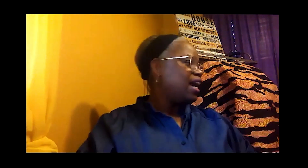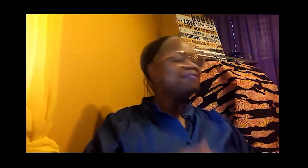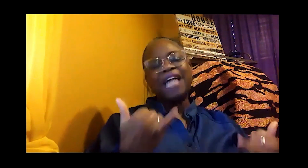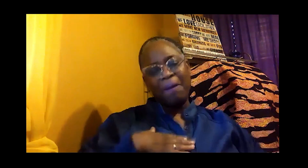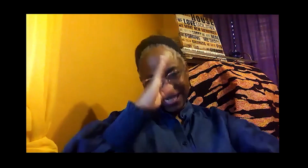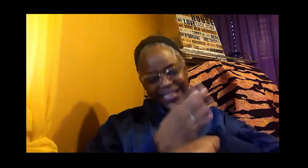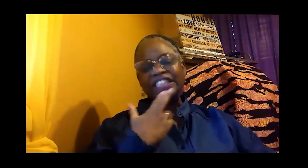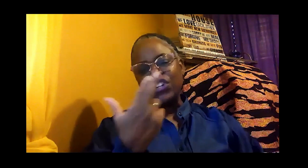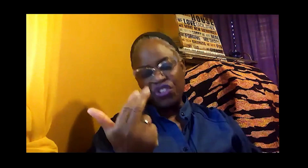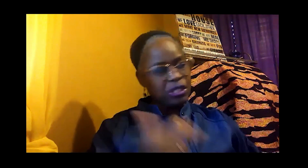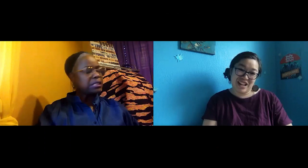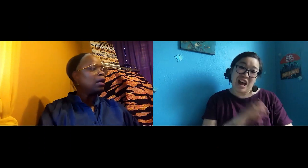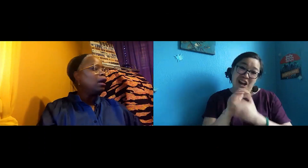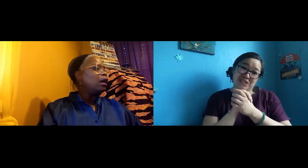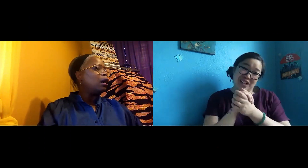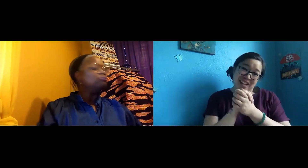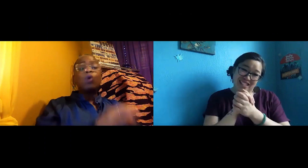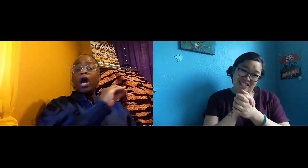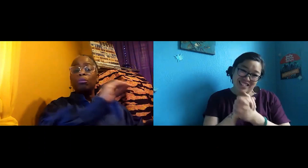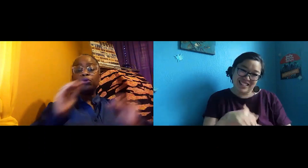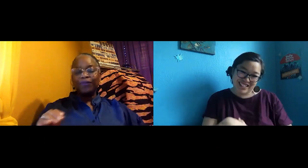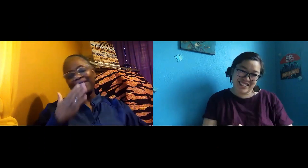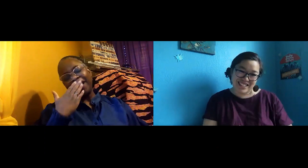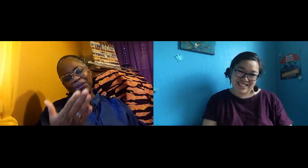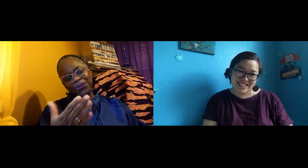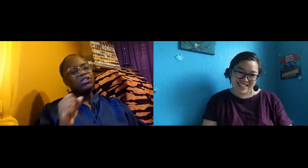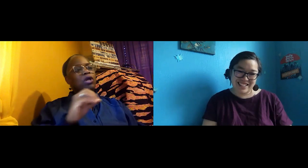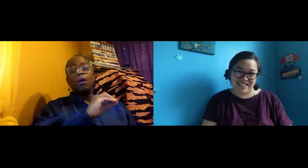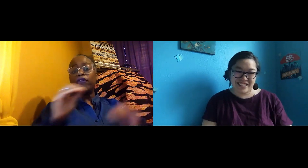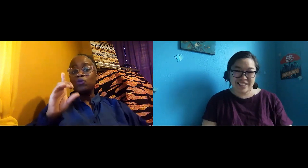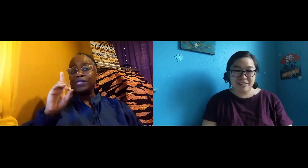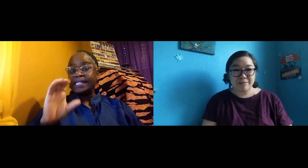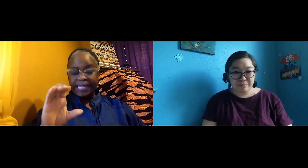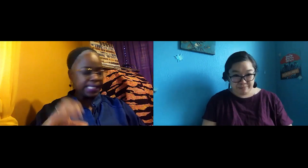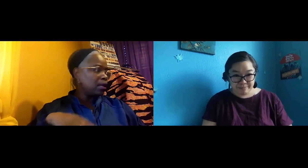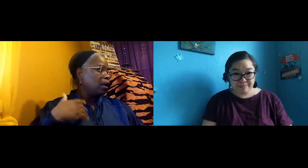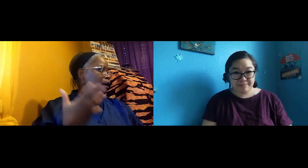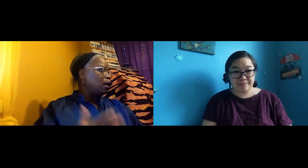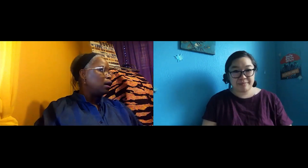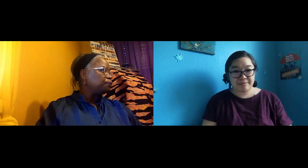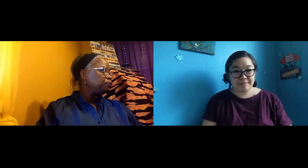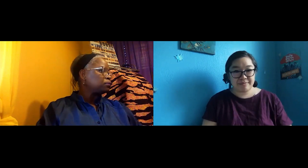a blessing. My son is now 13. Congratulations. Thank you. After that, I was fortunate enough to